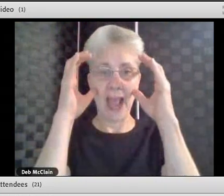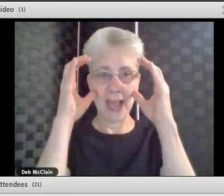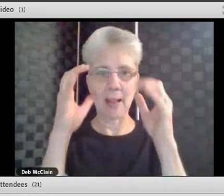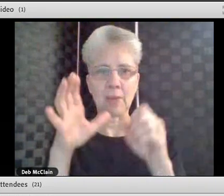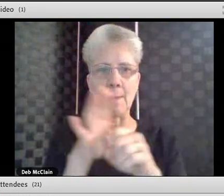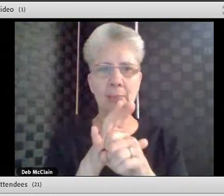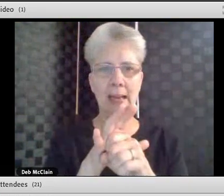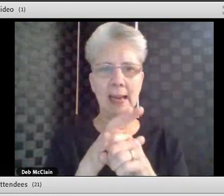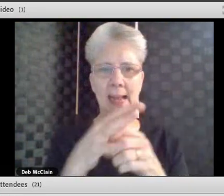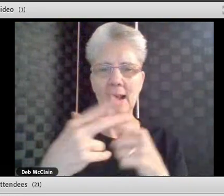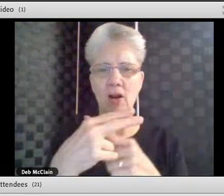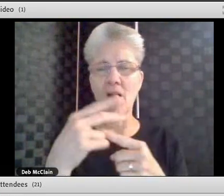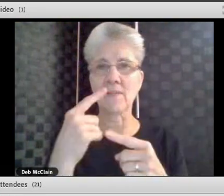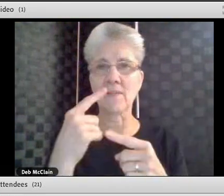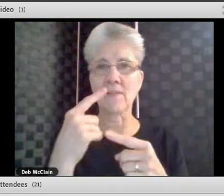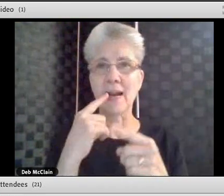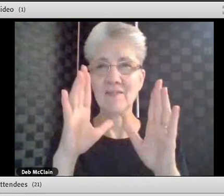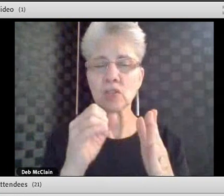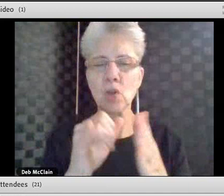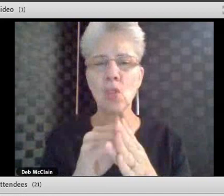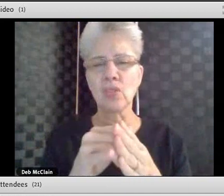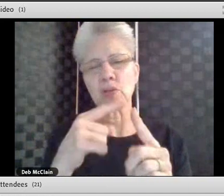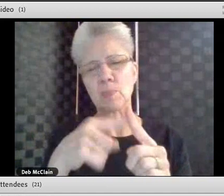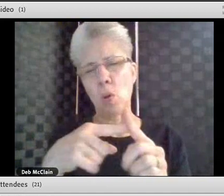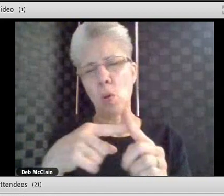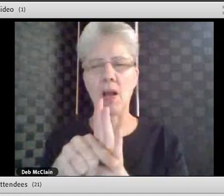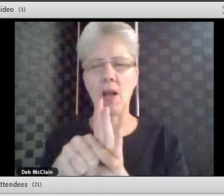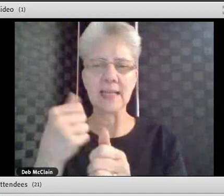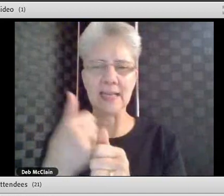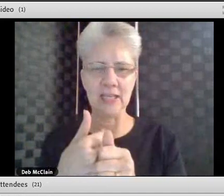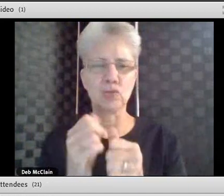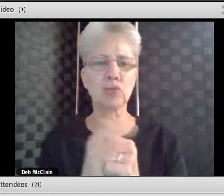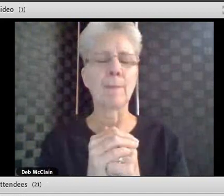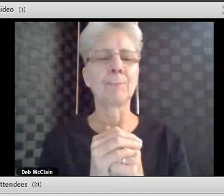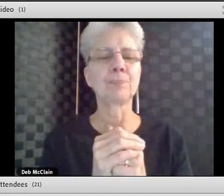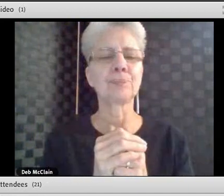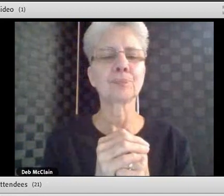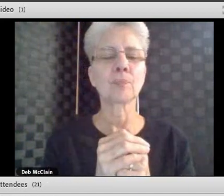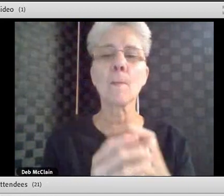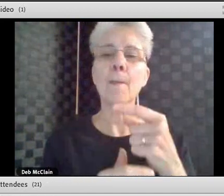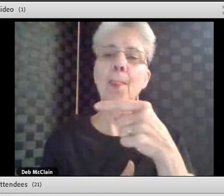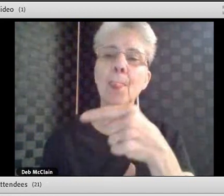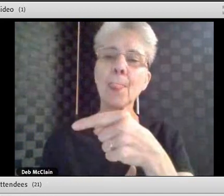and I can focus, so there's pros and cons to each one. Some other terms -- mixed reality.